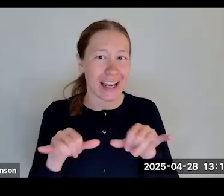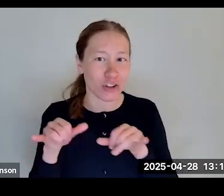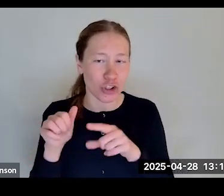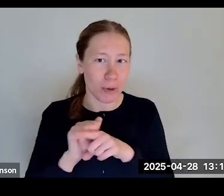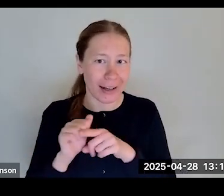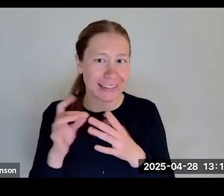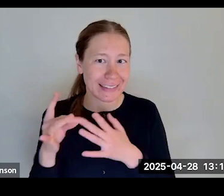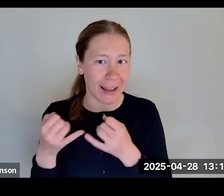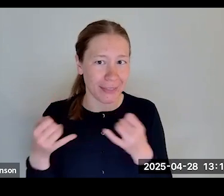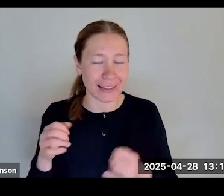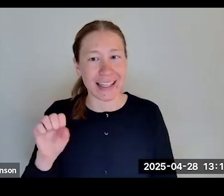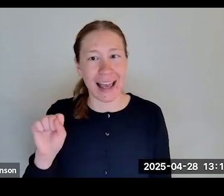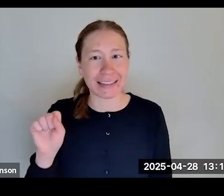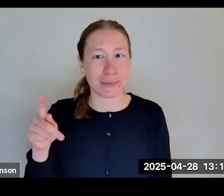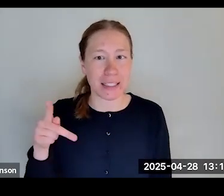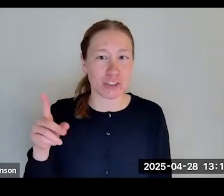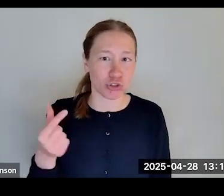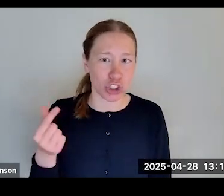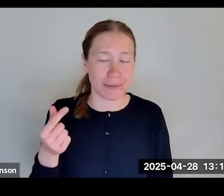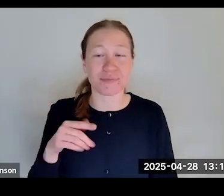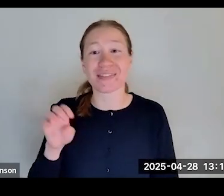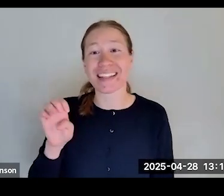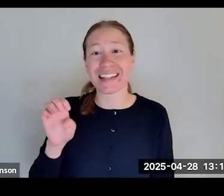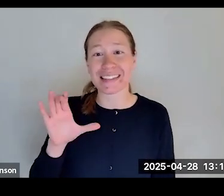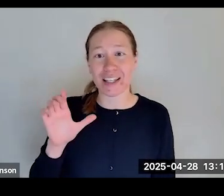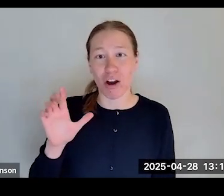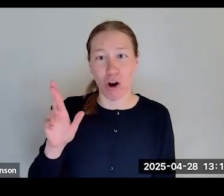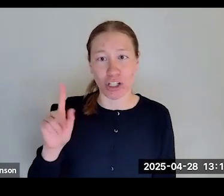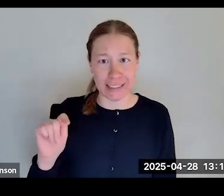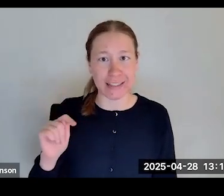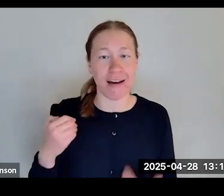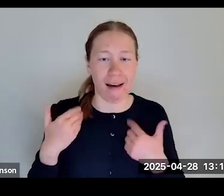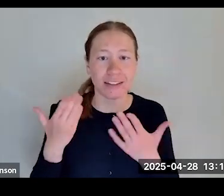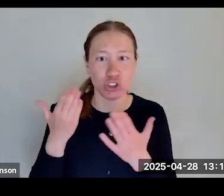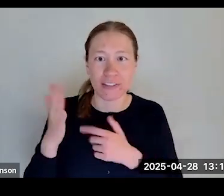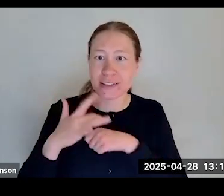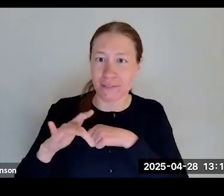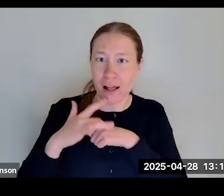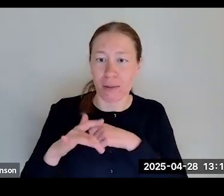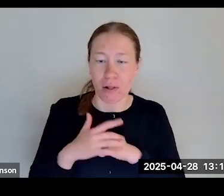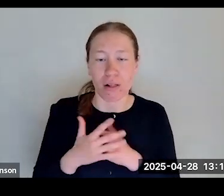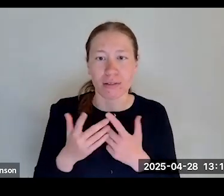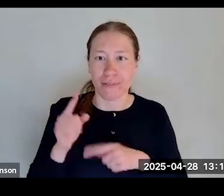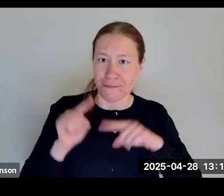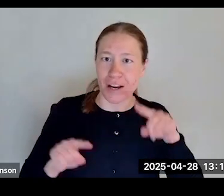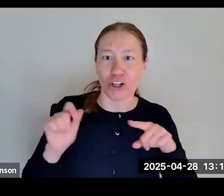and then the Equity, Civil rights and Title IX office also has services and through various trainings such as this workshop